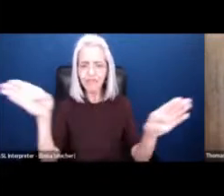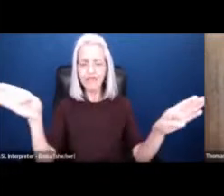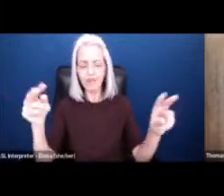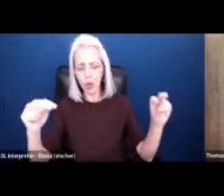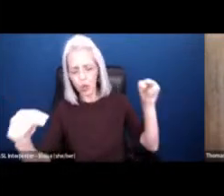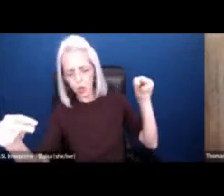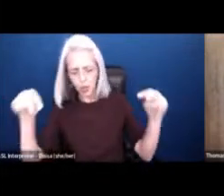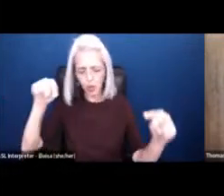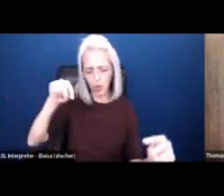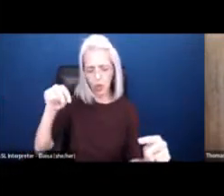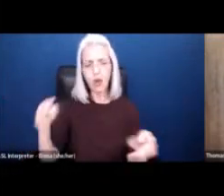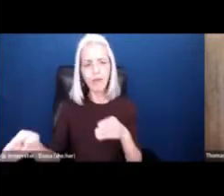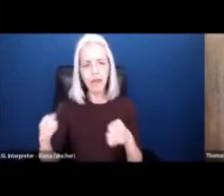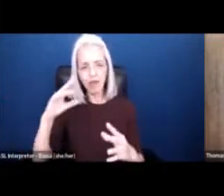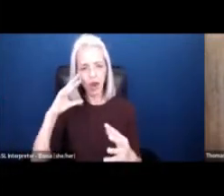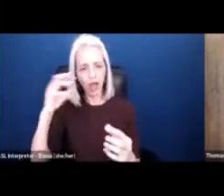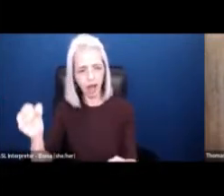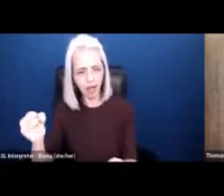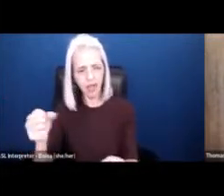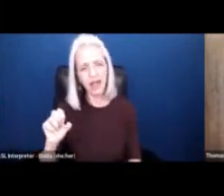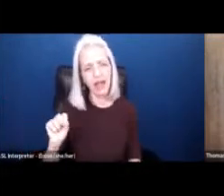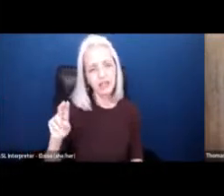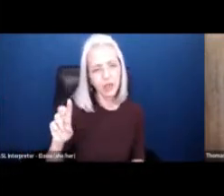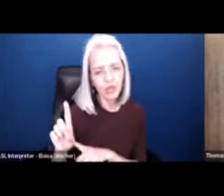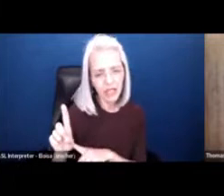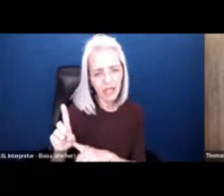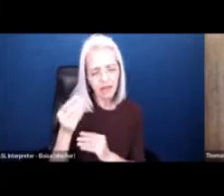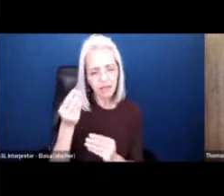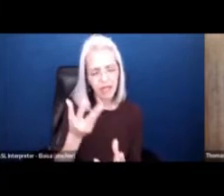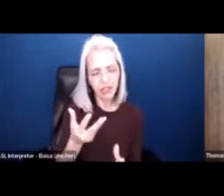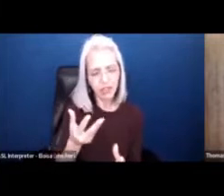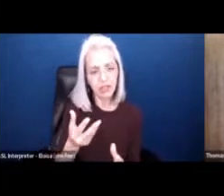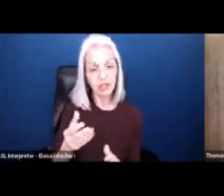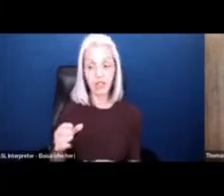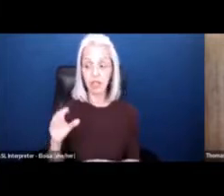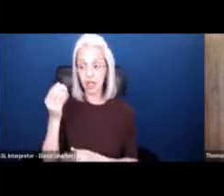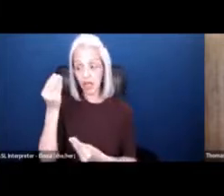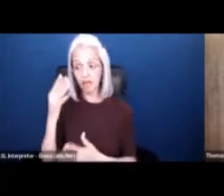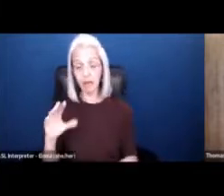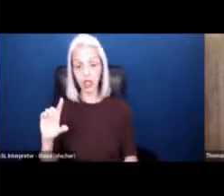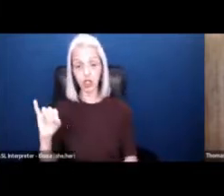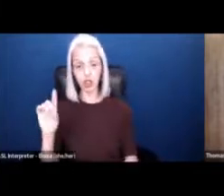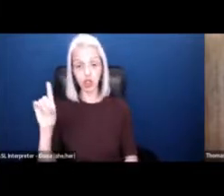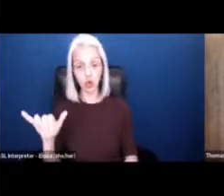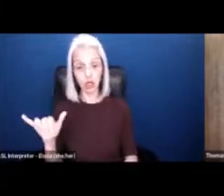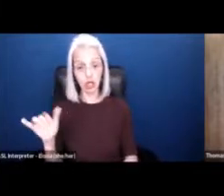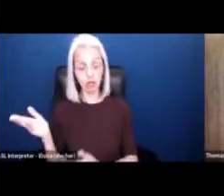use and some of the data that Judy provided, that was not data that I used in training on